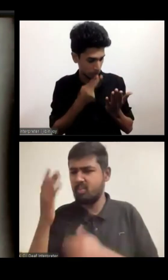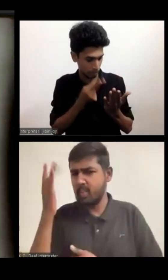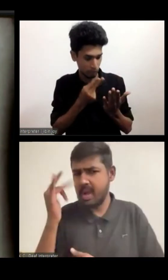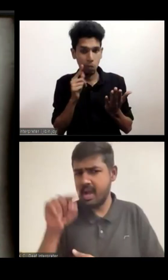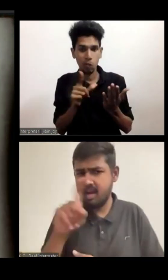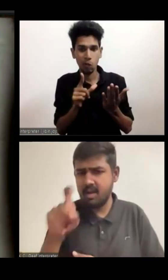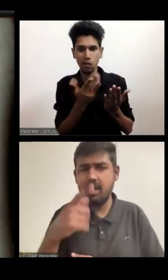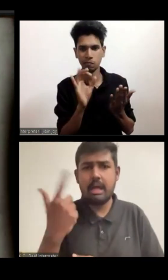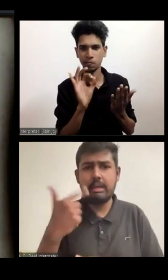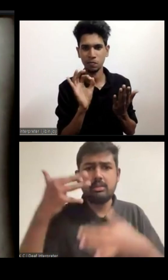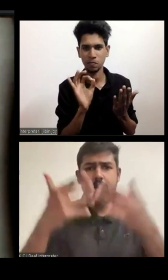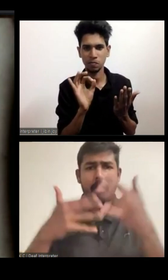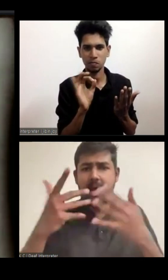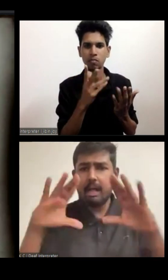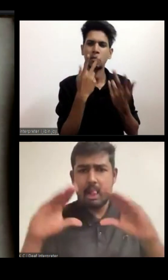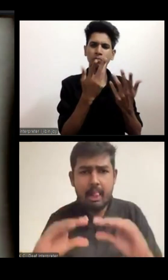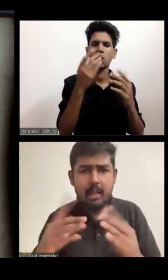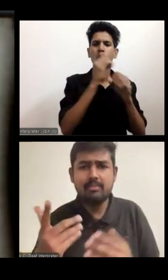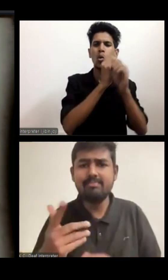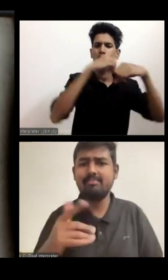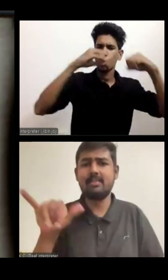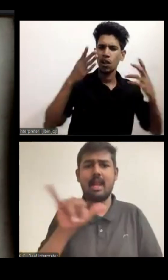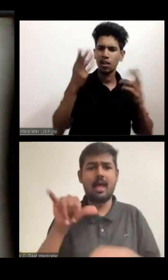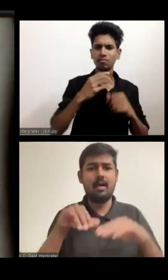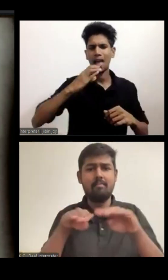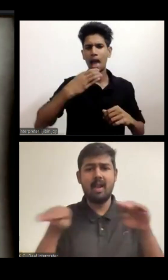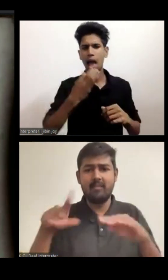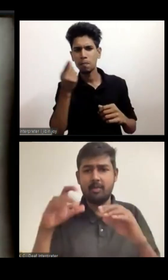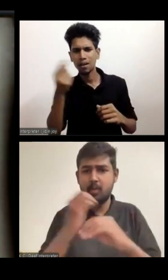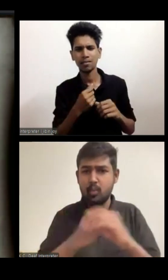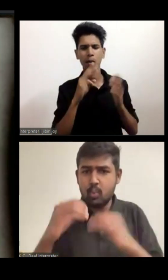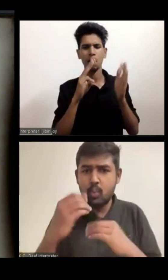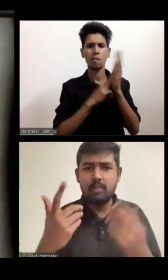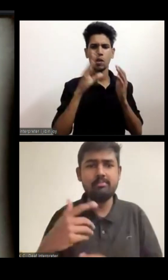Like, even though they can maybe, like, even the Google can implement something in the Google Analytics.